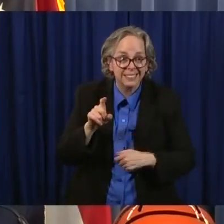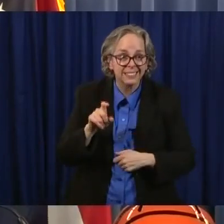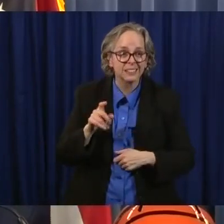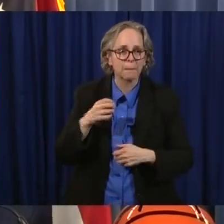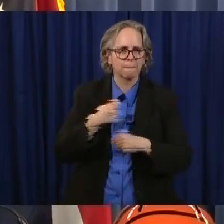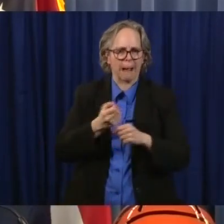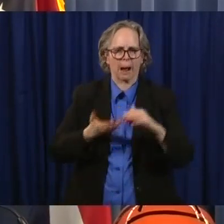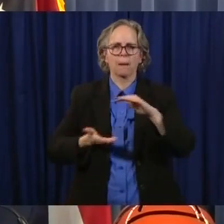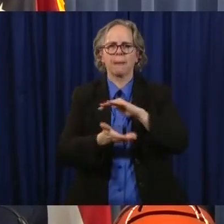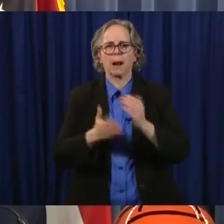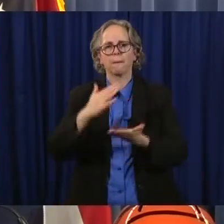PIE.